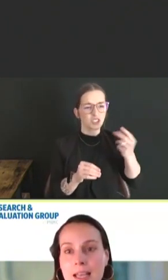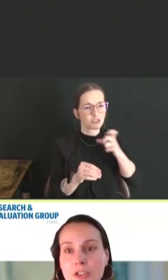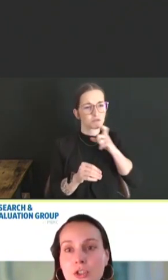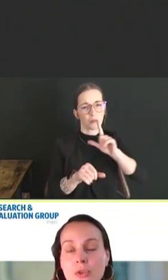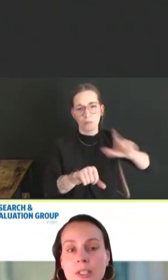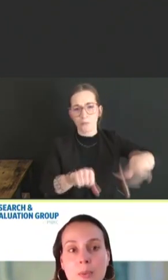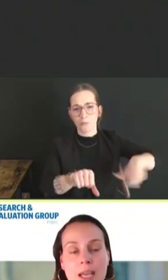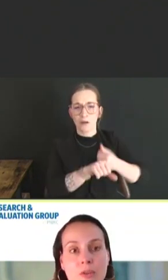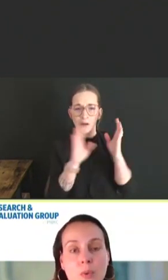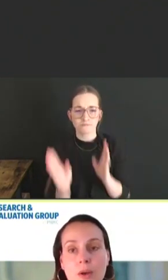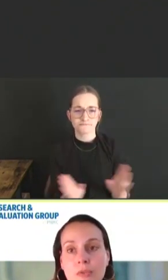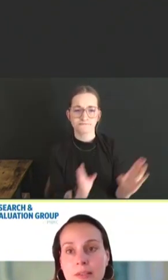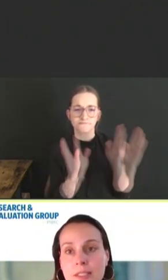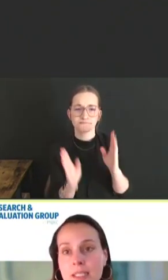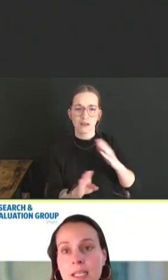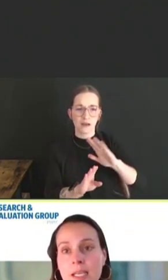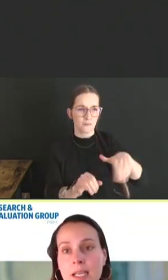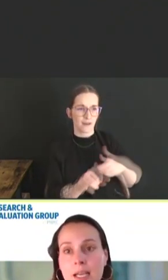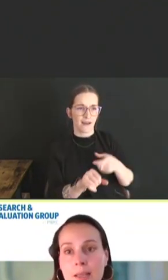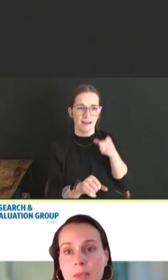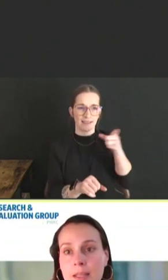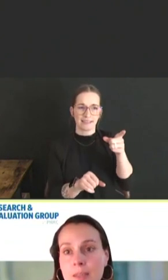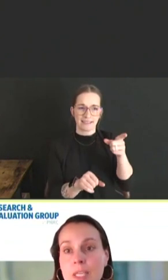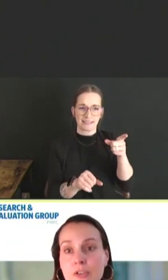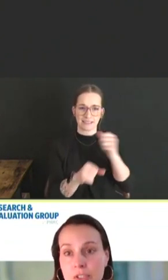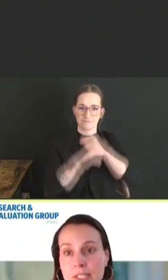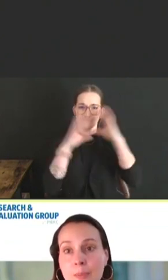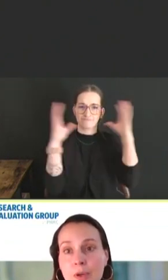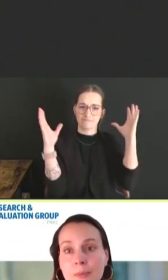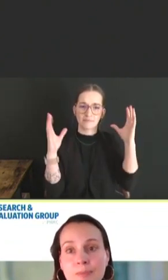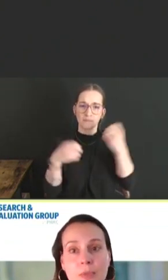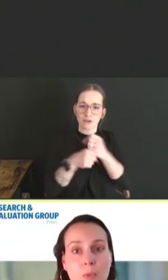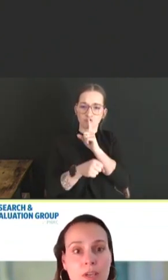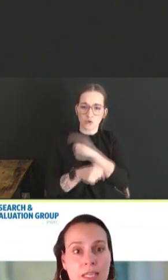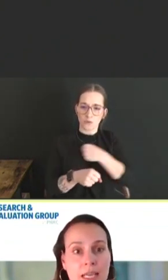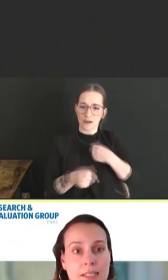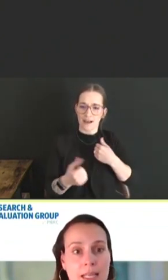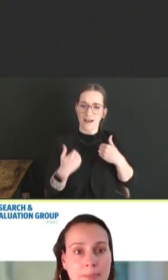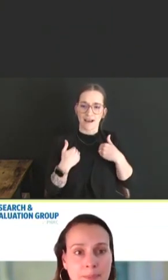and ensuring that we have a well-rounded and meaningful sample. We'll go to the next slide.